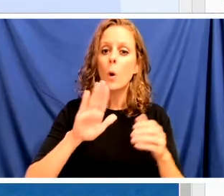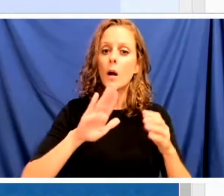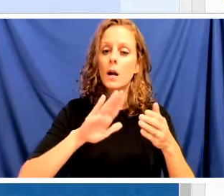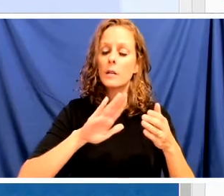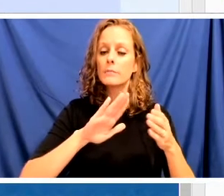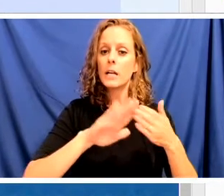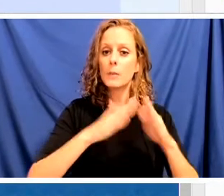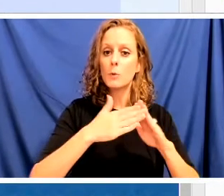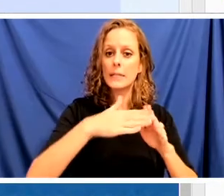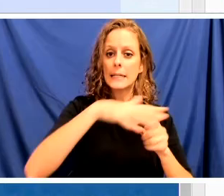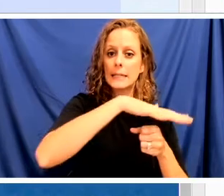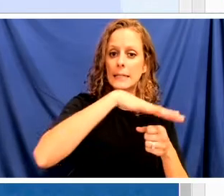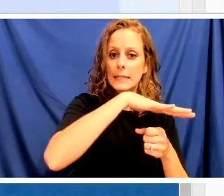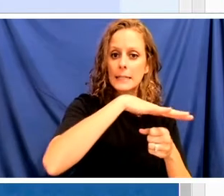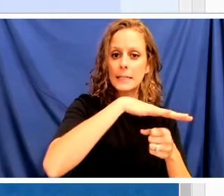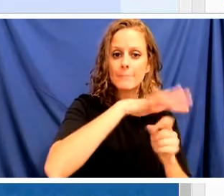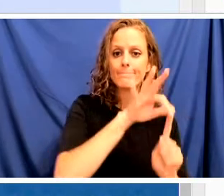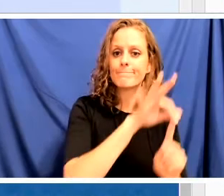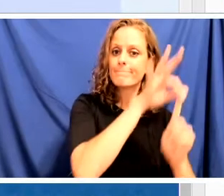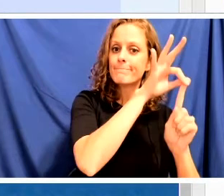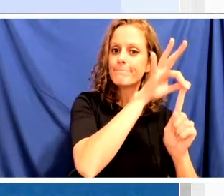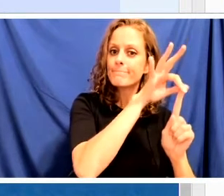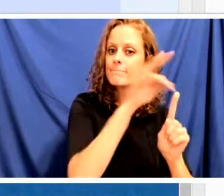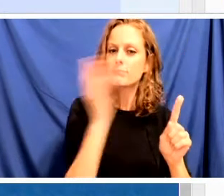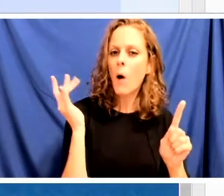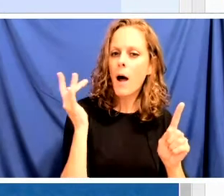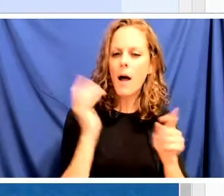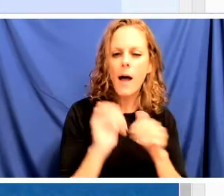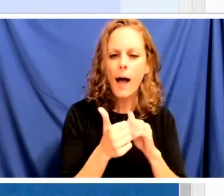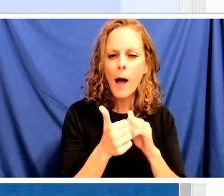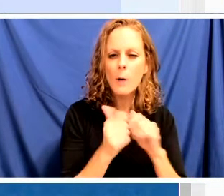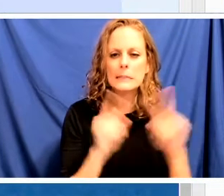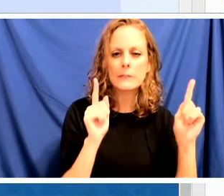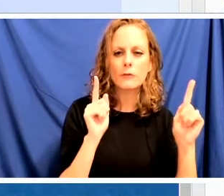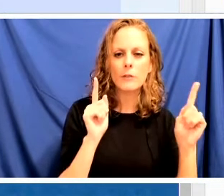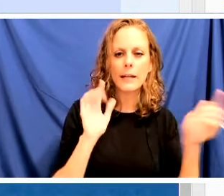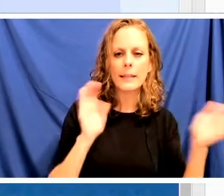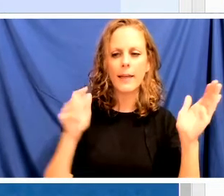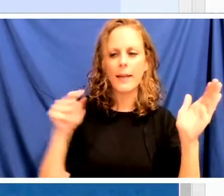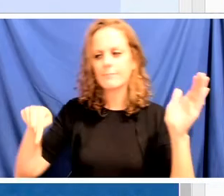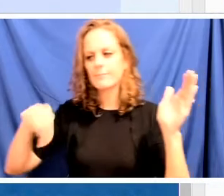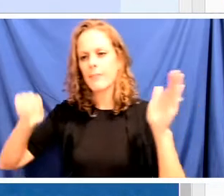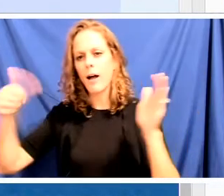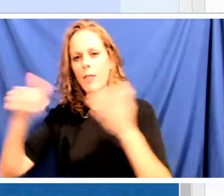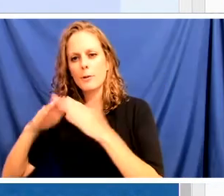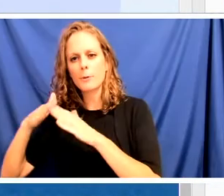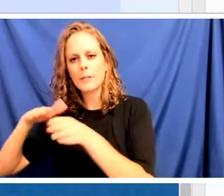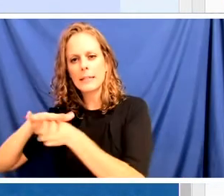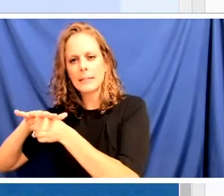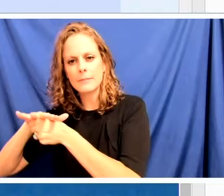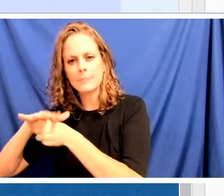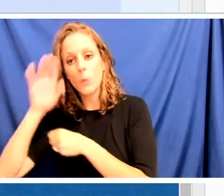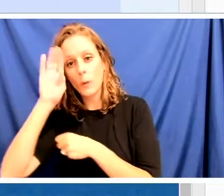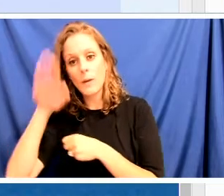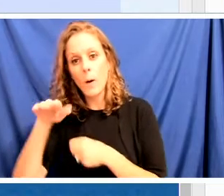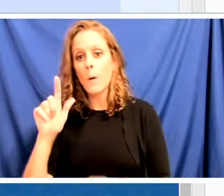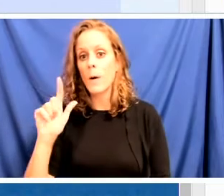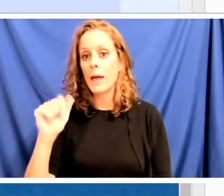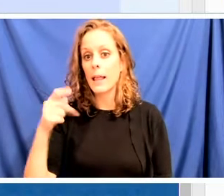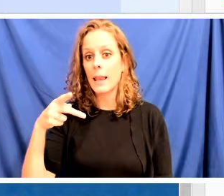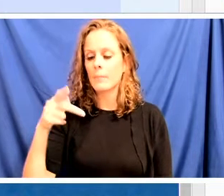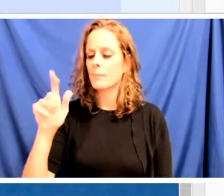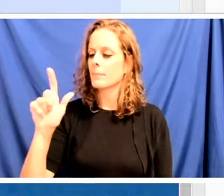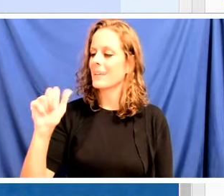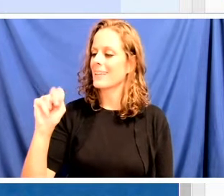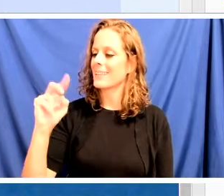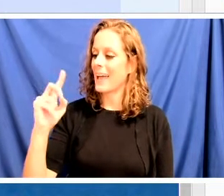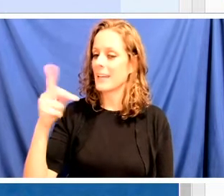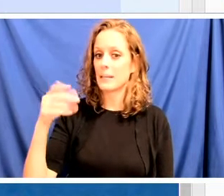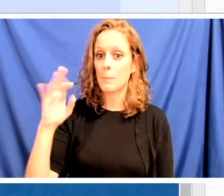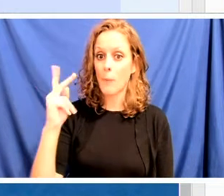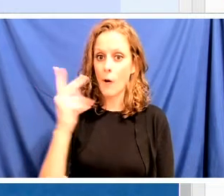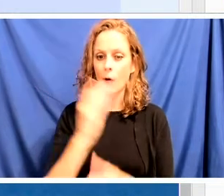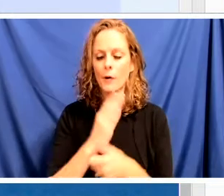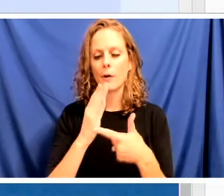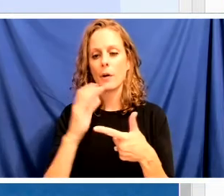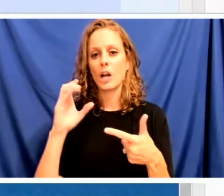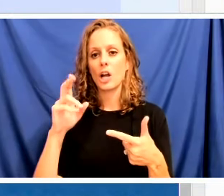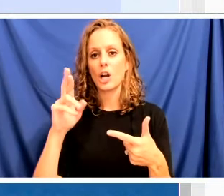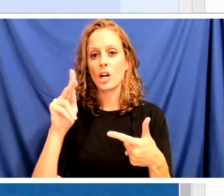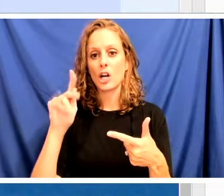SacGov: That are in your vicinity, so we know there's there's a lot in common, and a lot of differences between land park to curtis park to park to park.